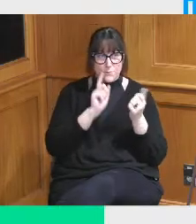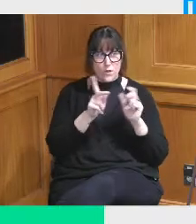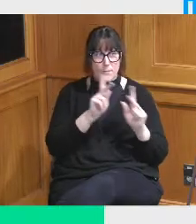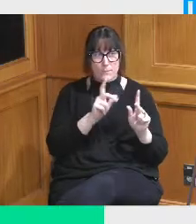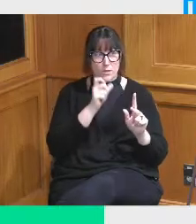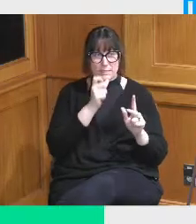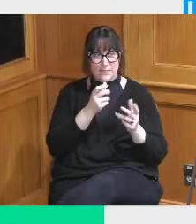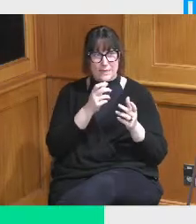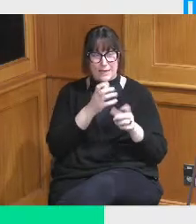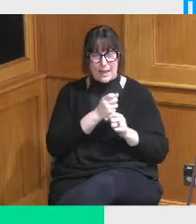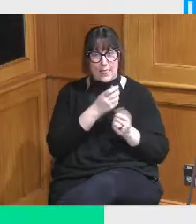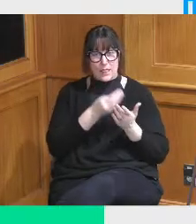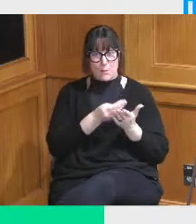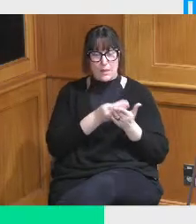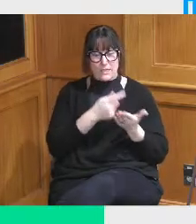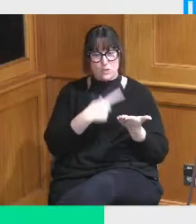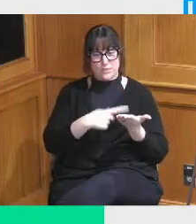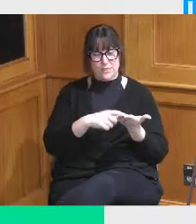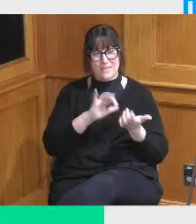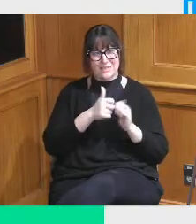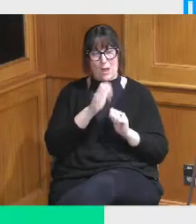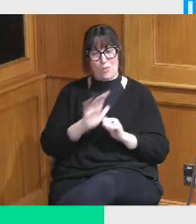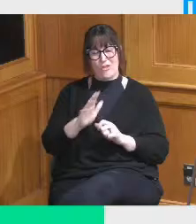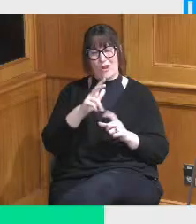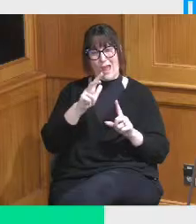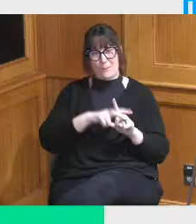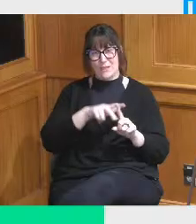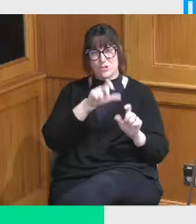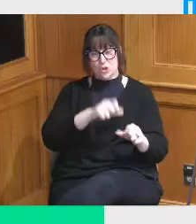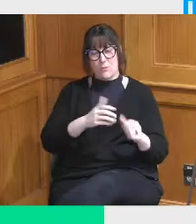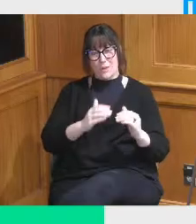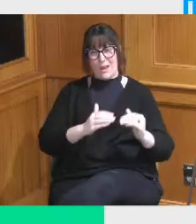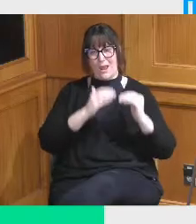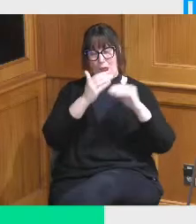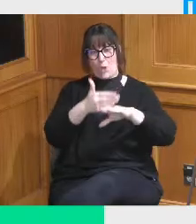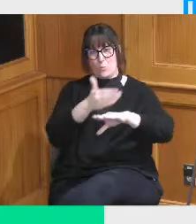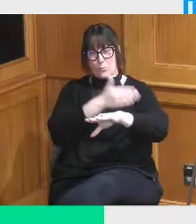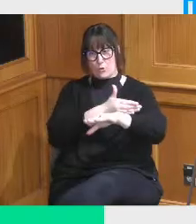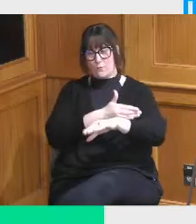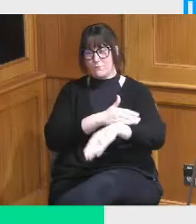to discuss how applications can be improved for the second Supportive Services RFP which